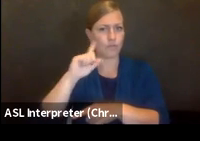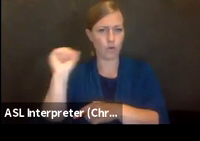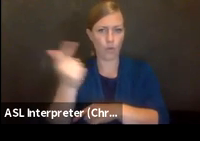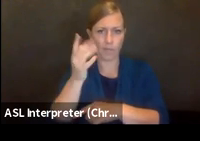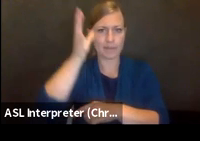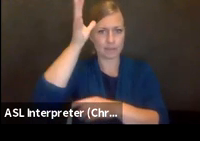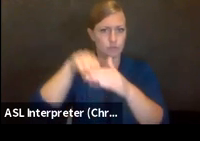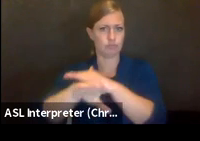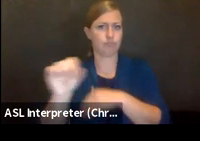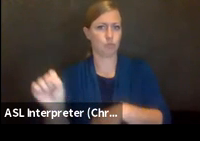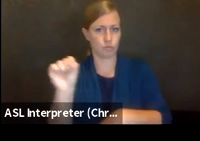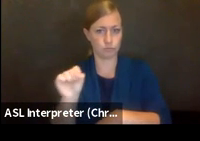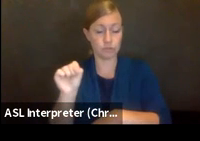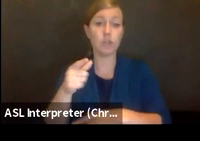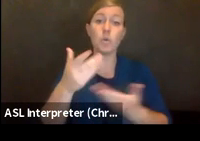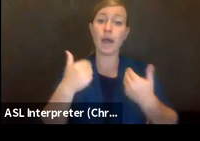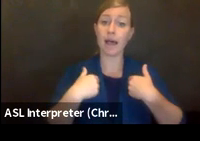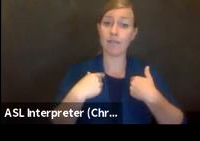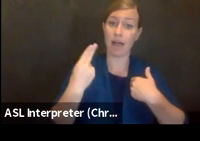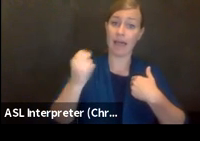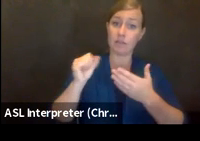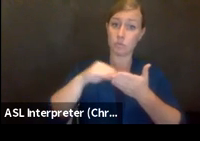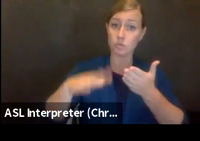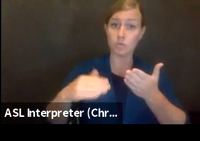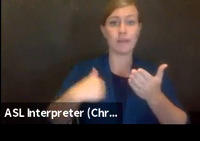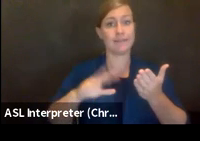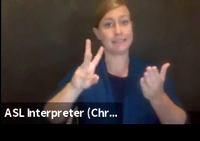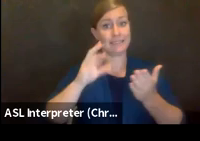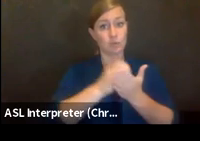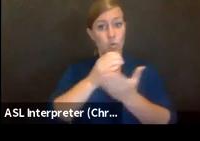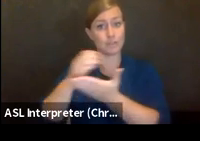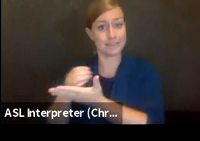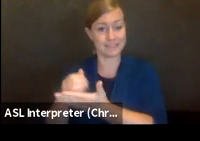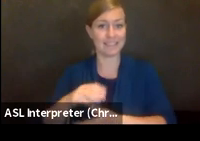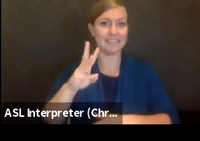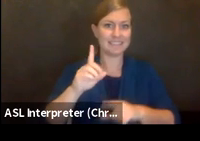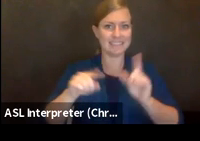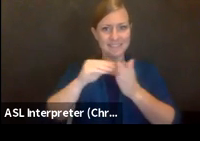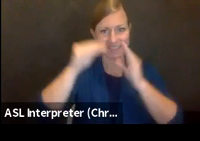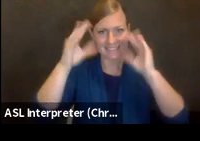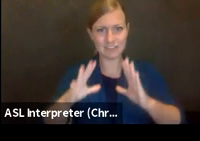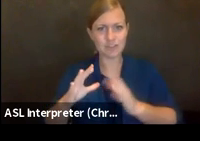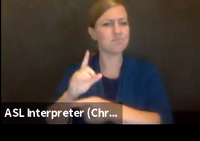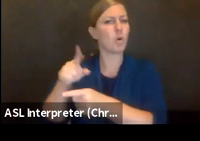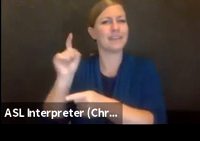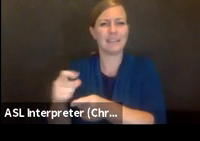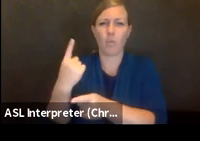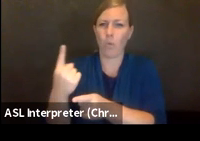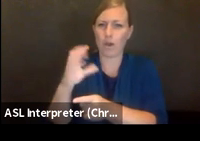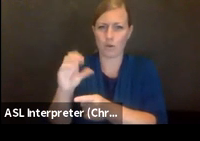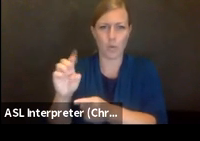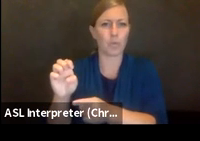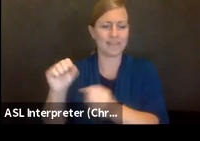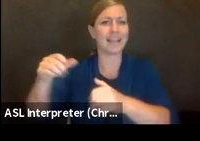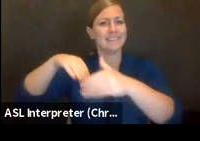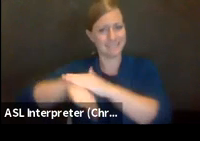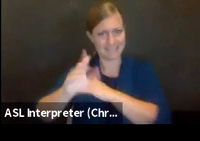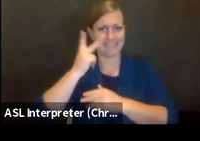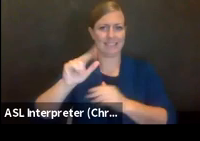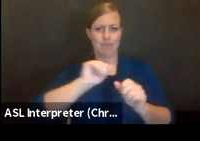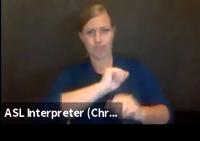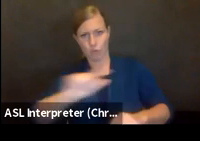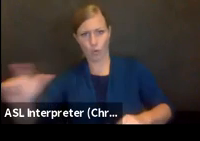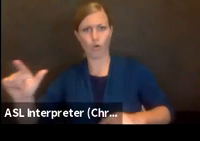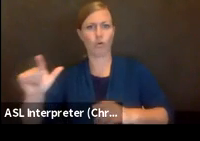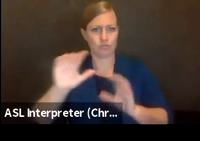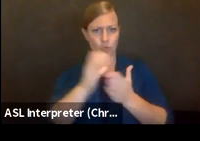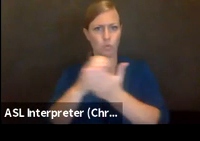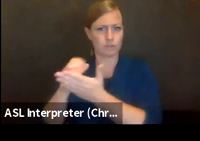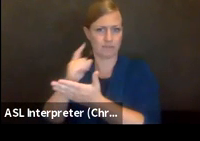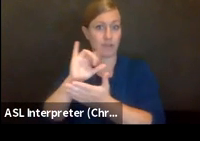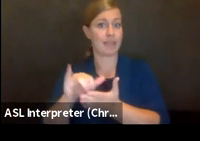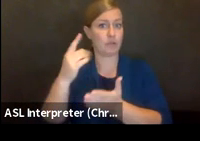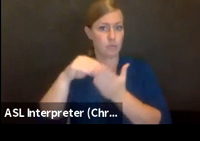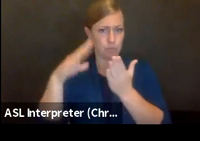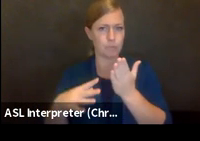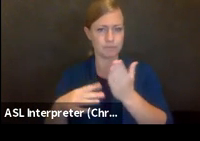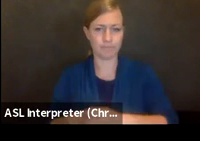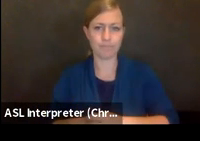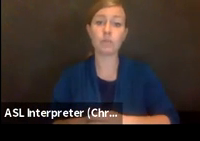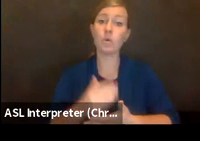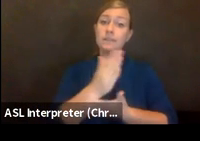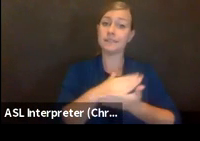ESD 189 - Amy Colburn: So if you have a high school student and they have six courses from six different teachers, they only need one access code and they'll be able to see everything for their student. So some districts choose to provide parent access codes.